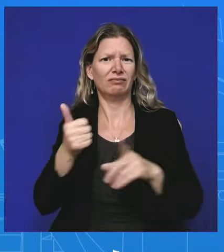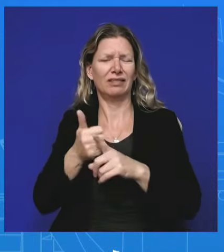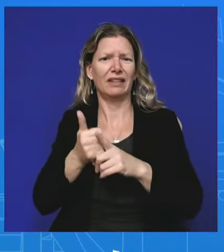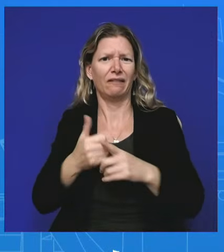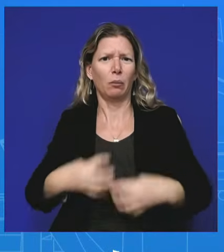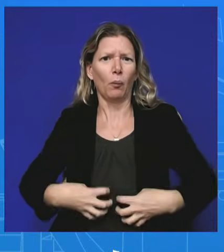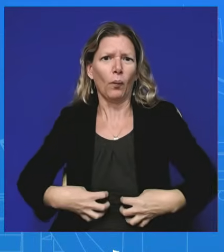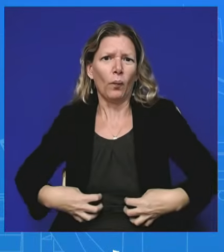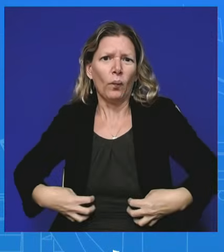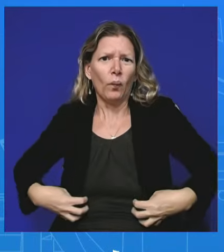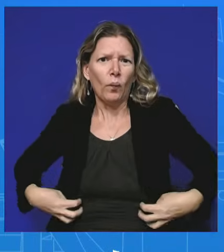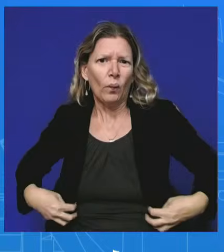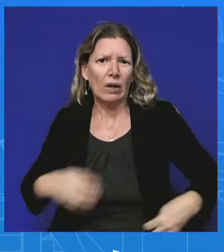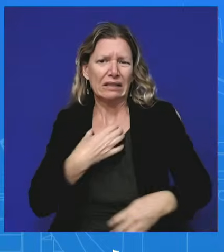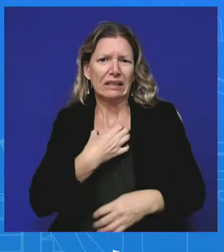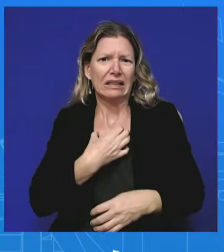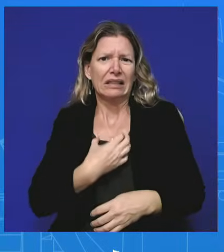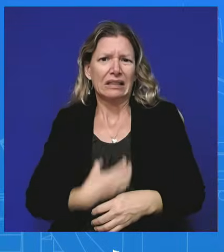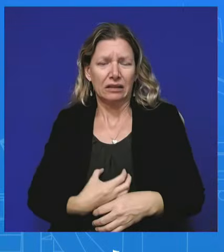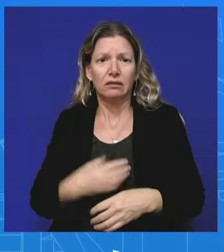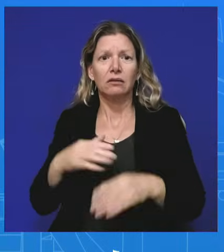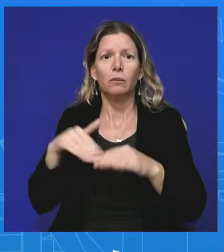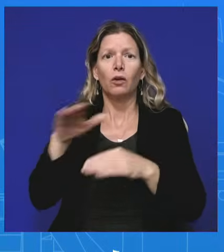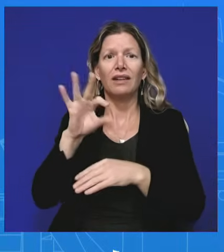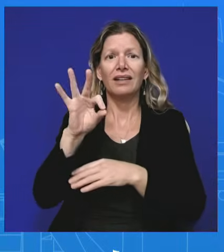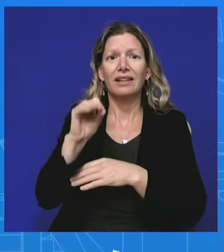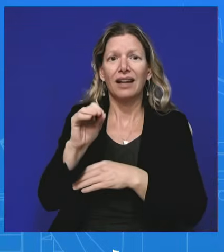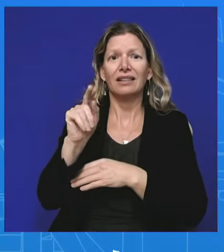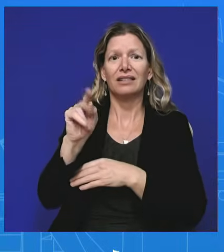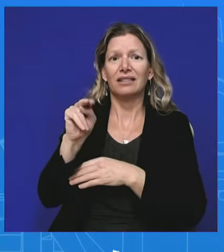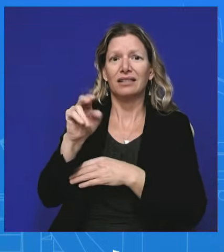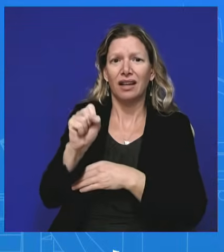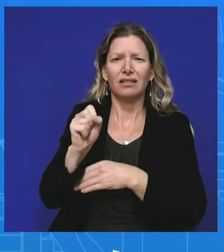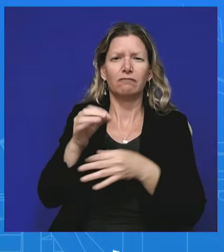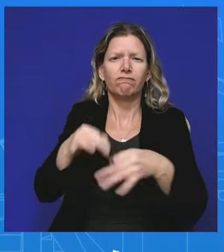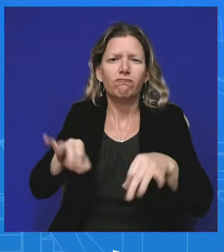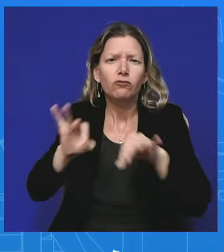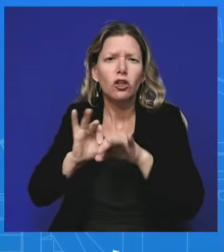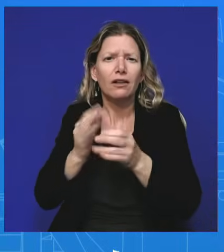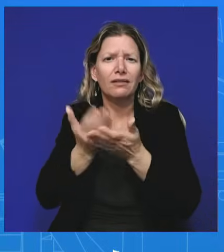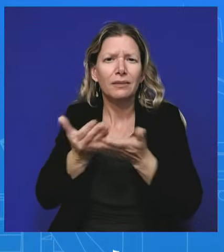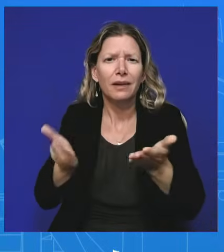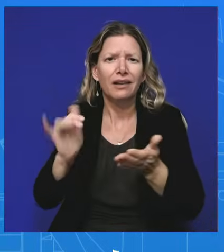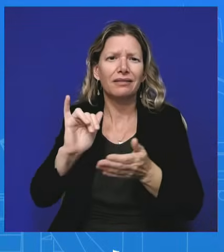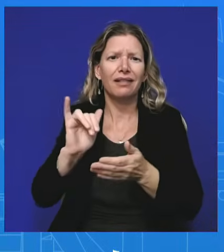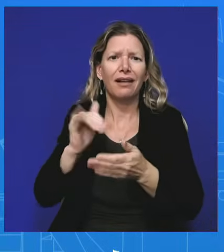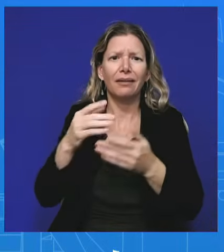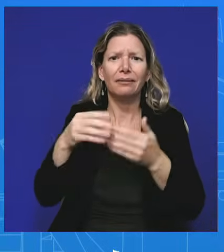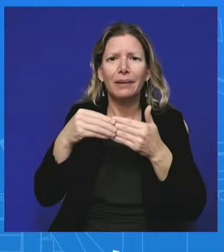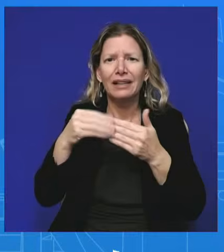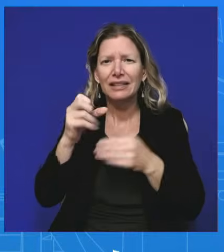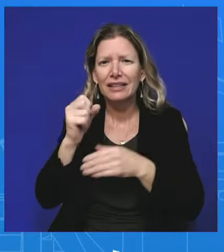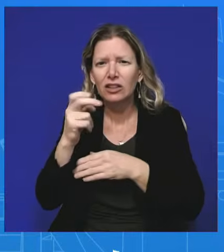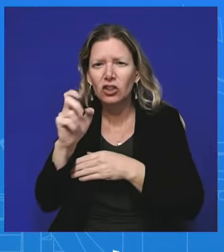and hygiene kits to support more than 33,000 people. And just today, as you're seeing here, we were able to get more the 300 pallets